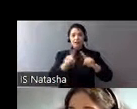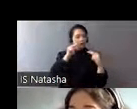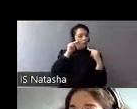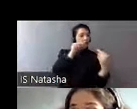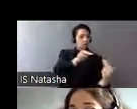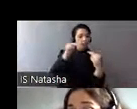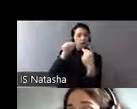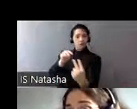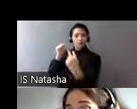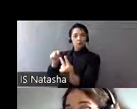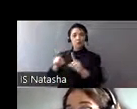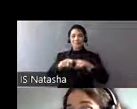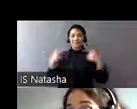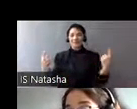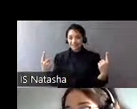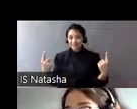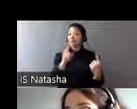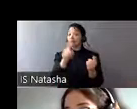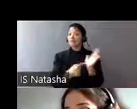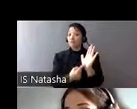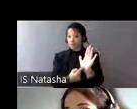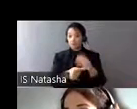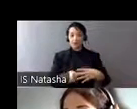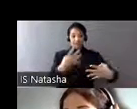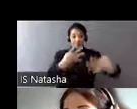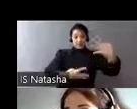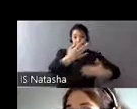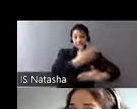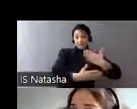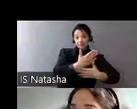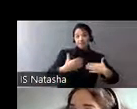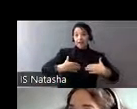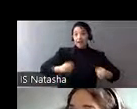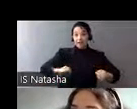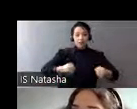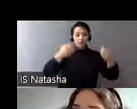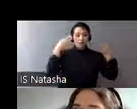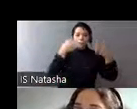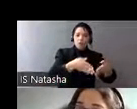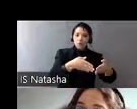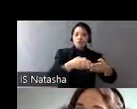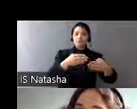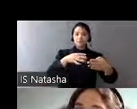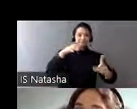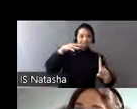So, you have data for disability in healthcare, disability assessments, access benefits and